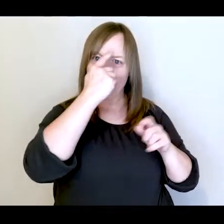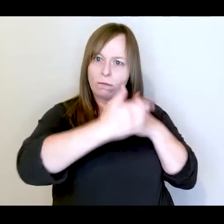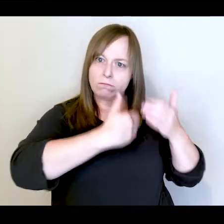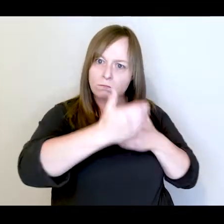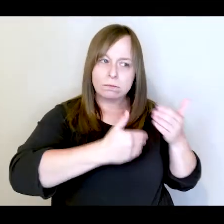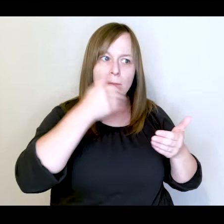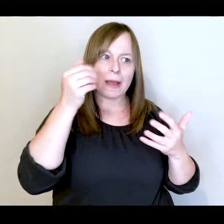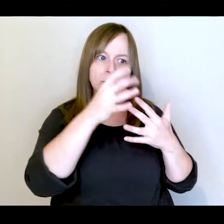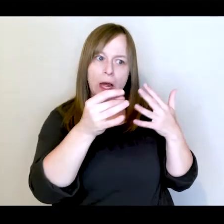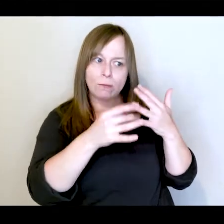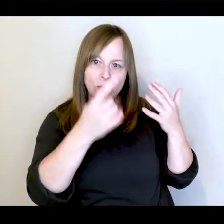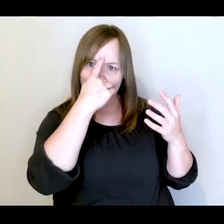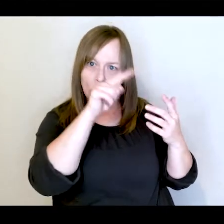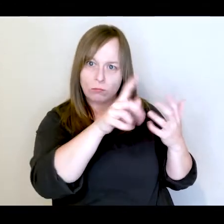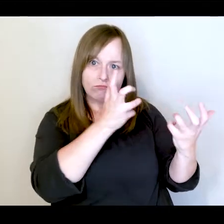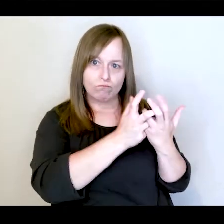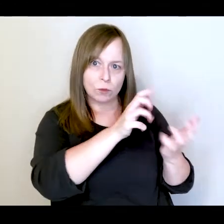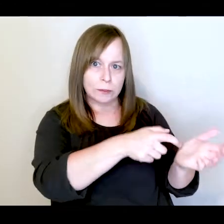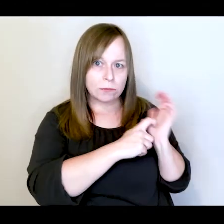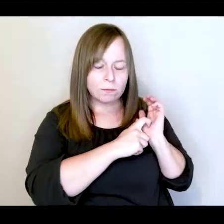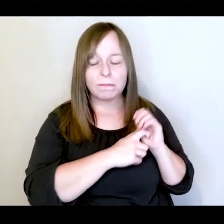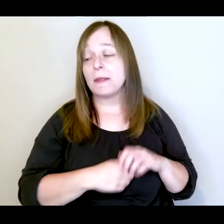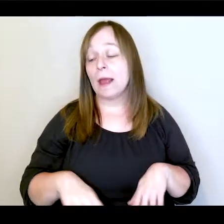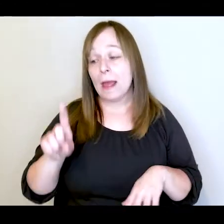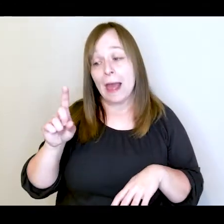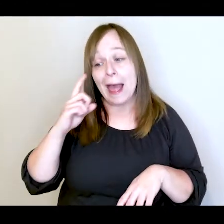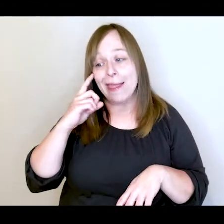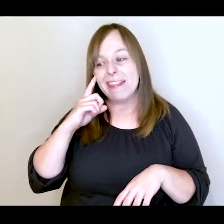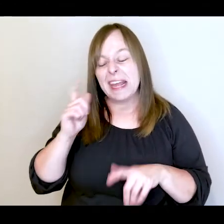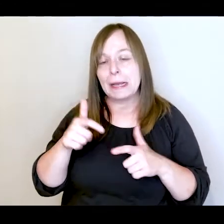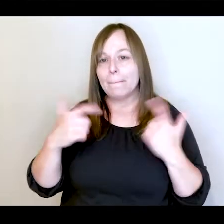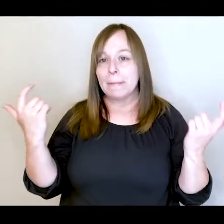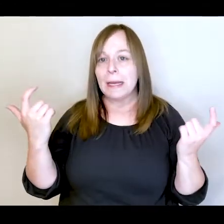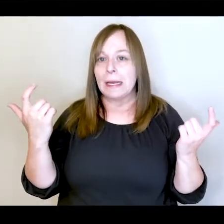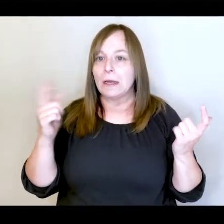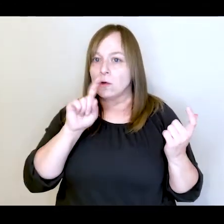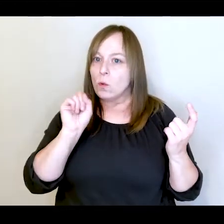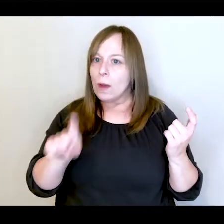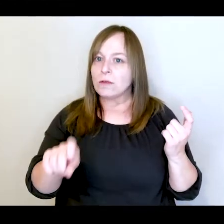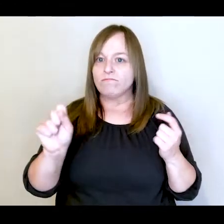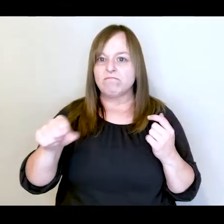through what the best choice for you is. K: I do think that that's a big question